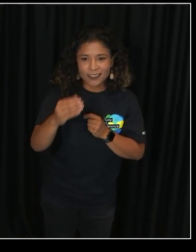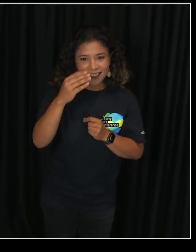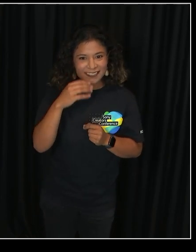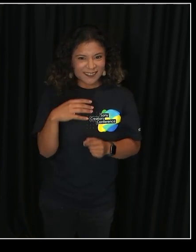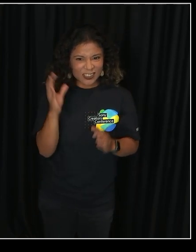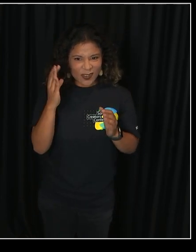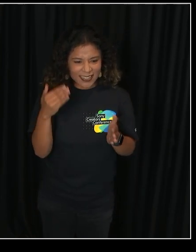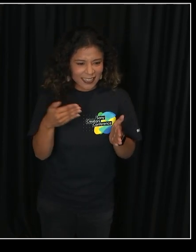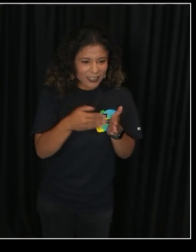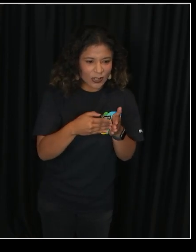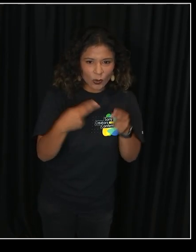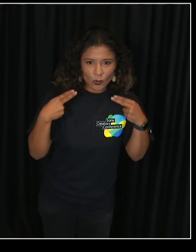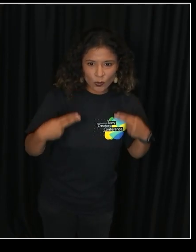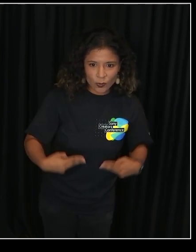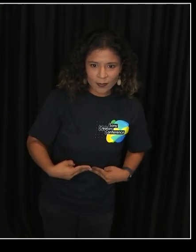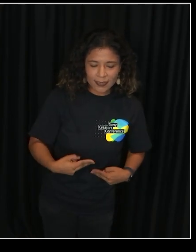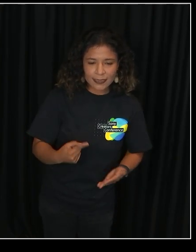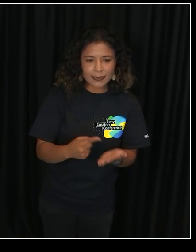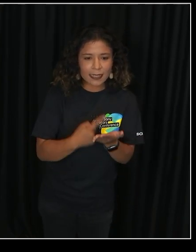who did things that sometimes we hadn't seen before.